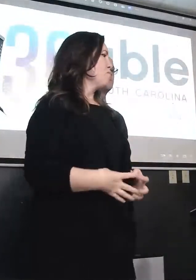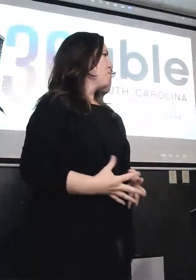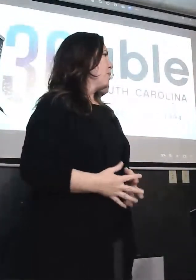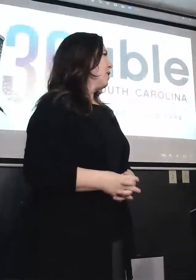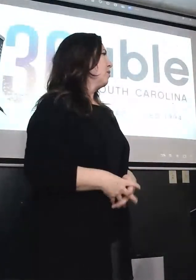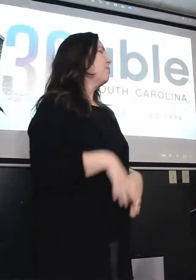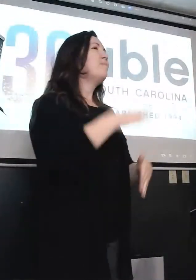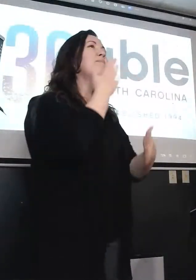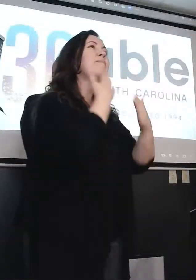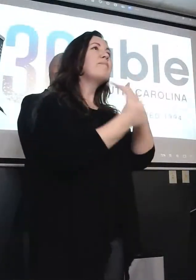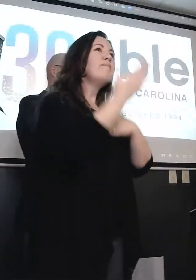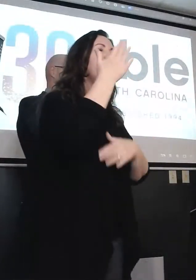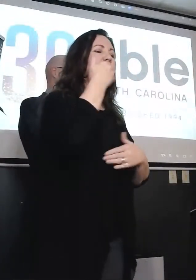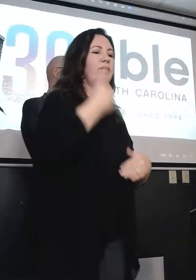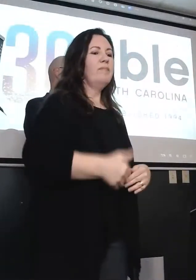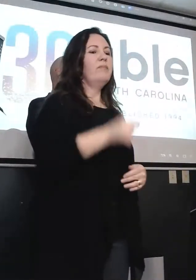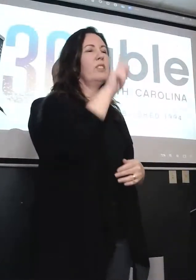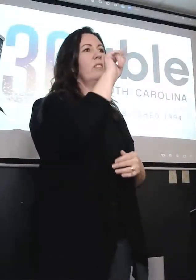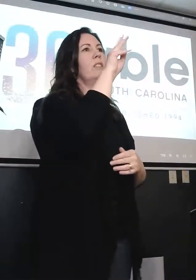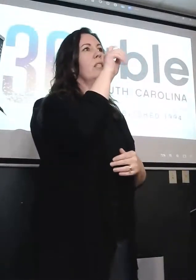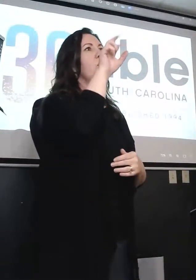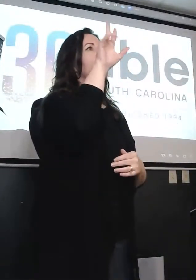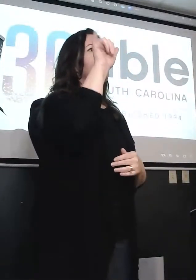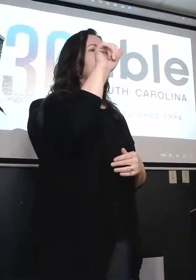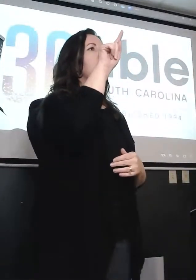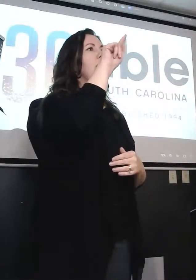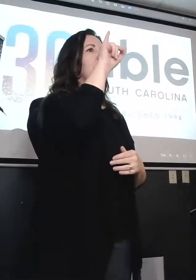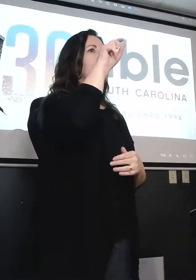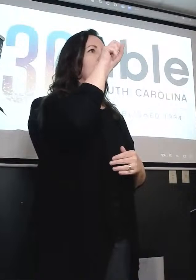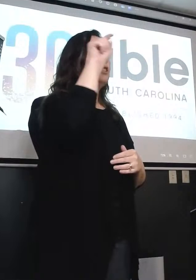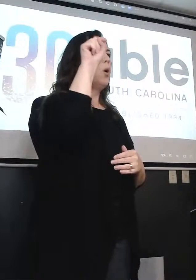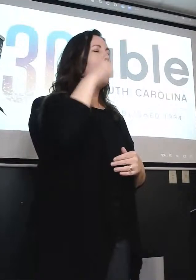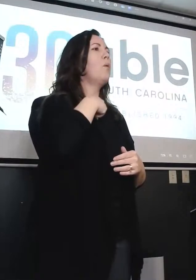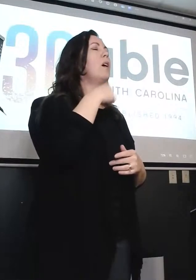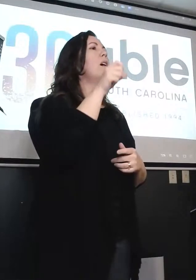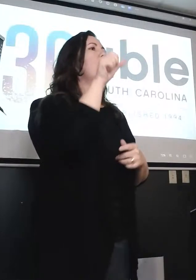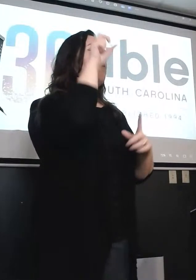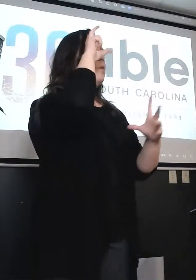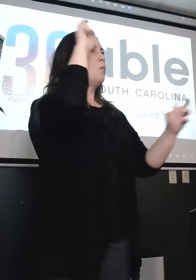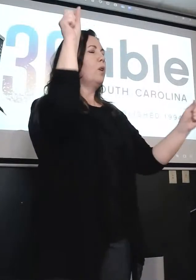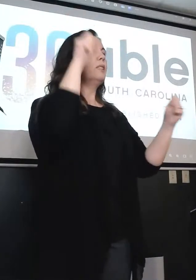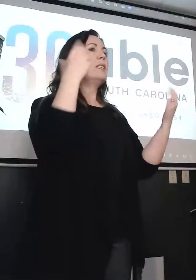Hi everyone I'm Kimberly Tissot, I'm the president in CEO here at Able South Carolina. So it is